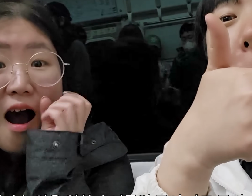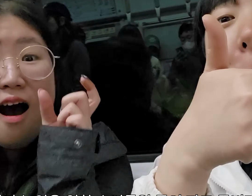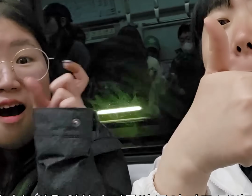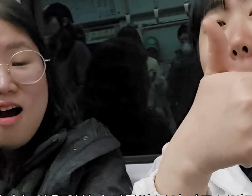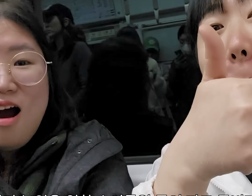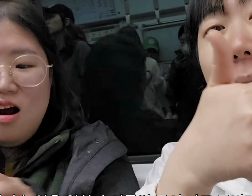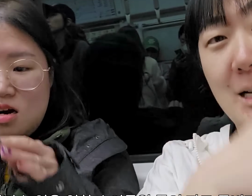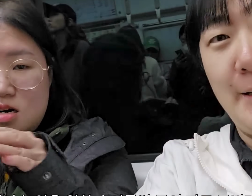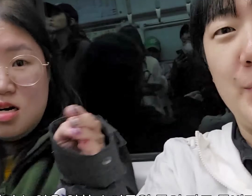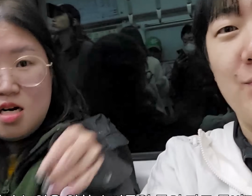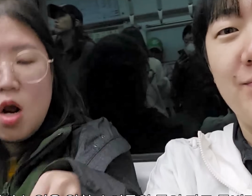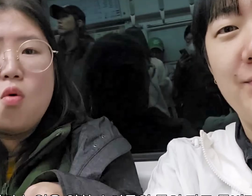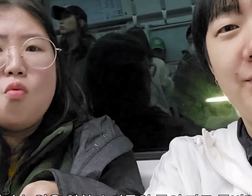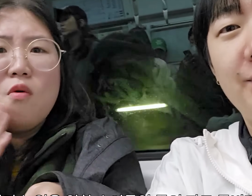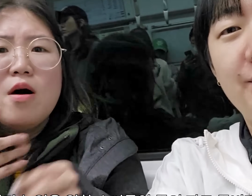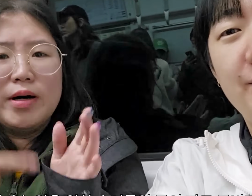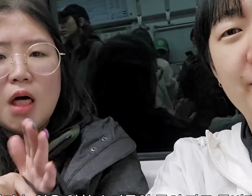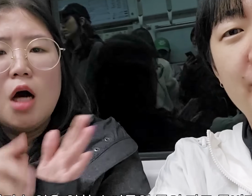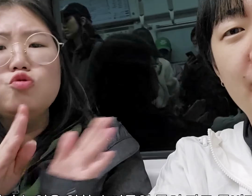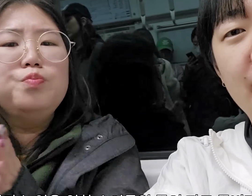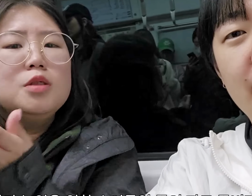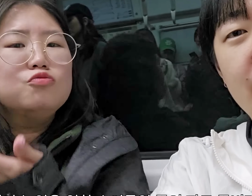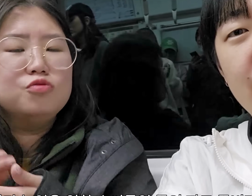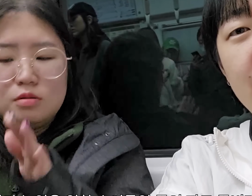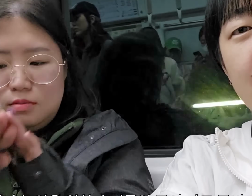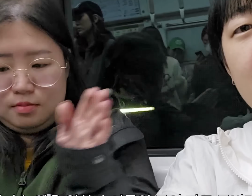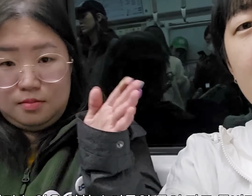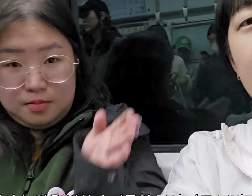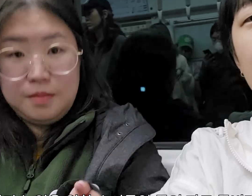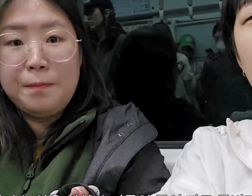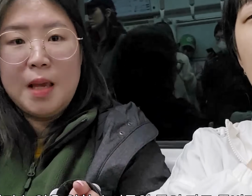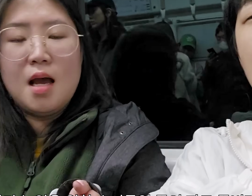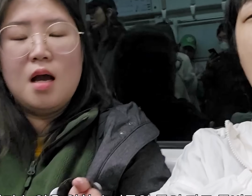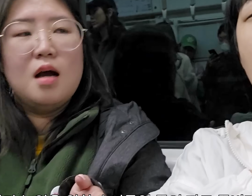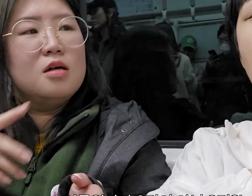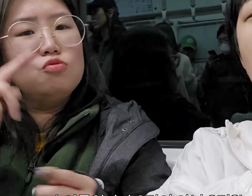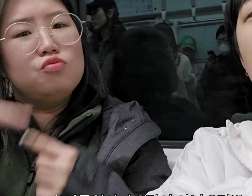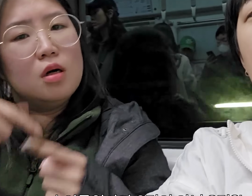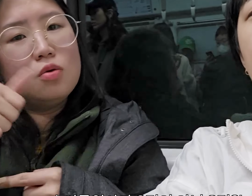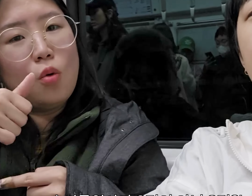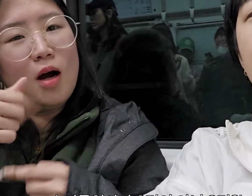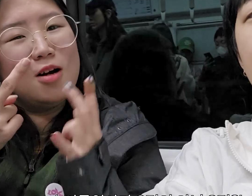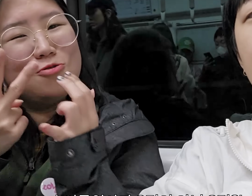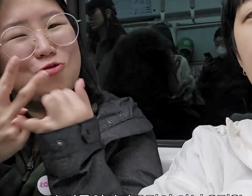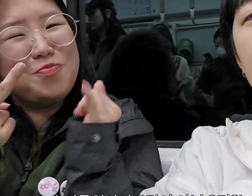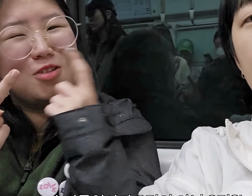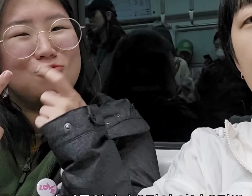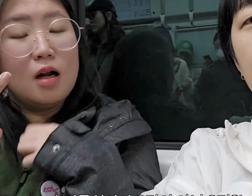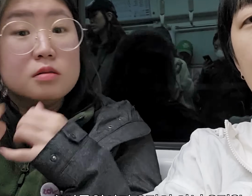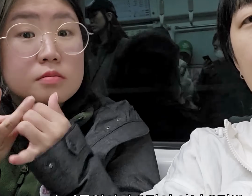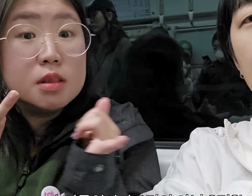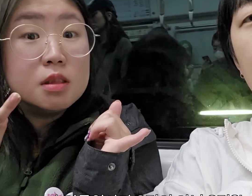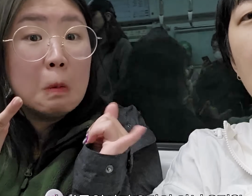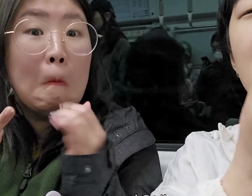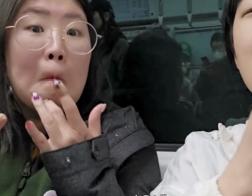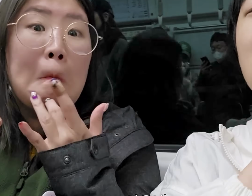There was even a dedicated interpretation zone for Deaf fans. Not just two, but THREE interpreters? Wow!